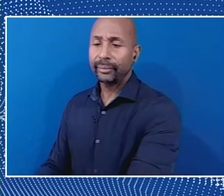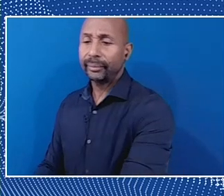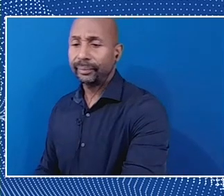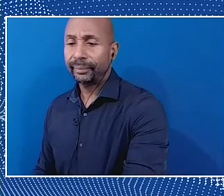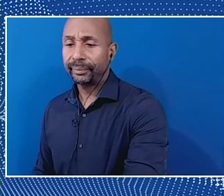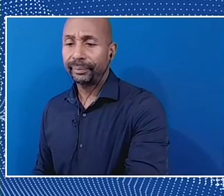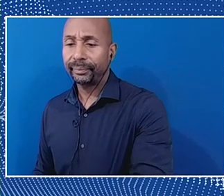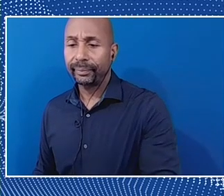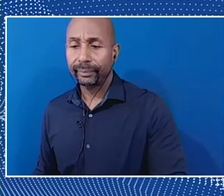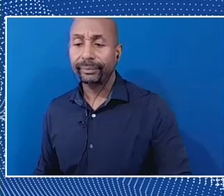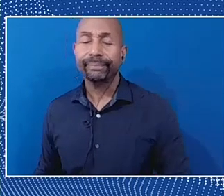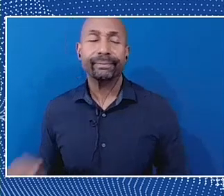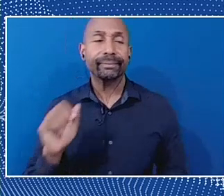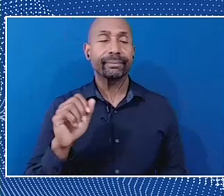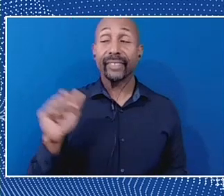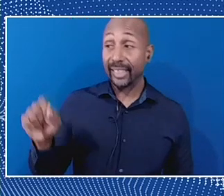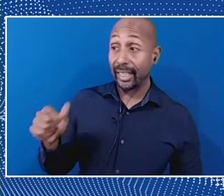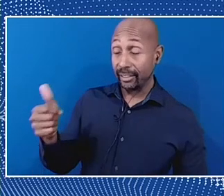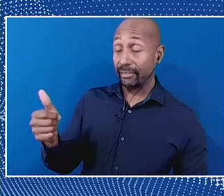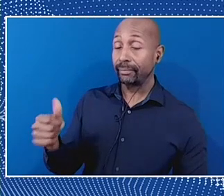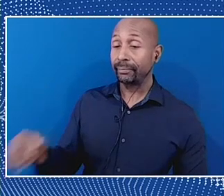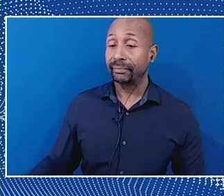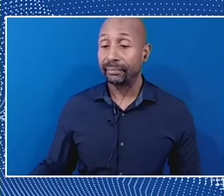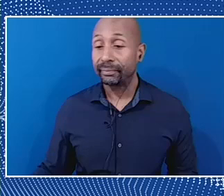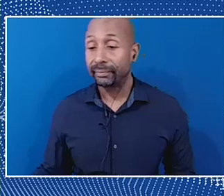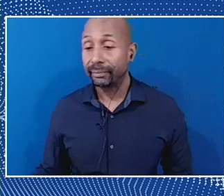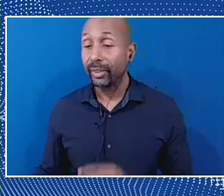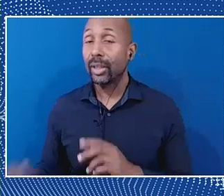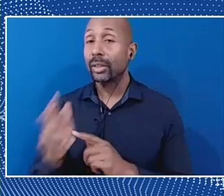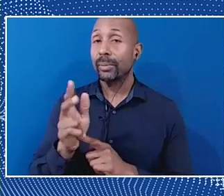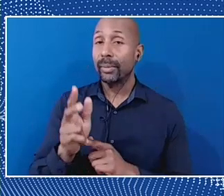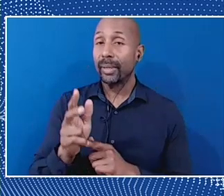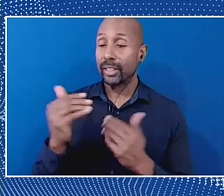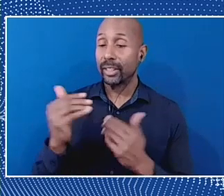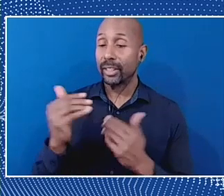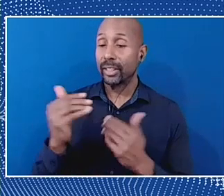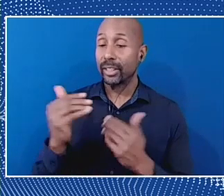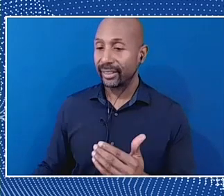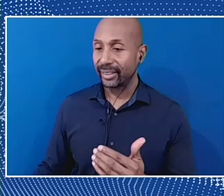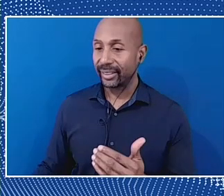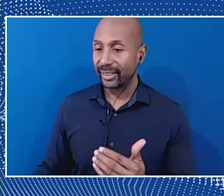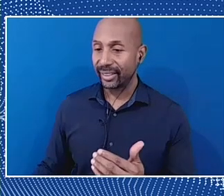minutes for your public commentary. Feel free to begin. Alright. Thank you. Hello. My name is Lisa Salmons, and I have a